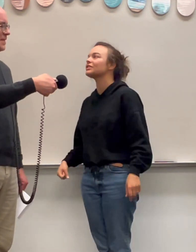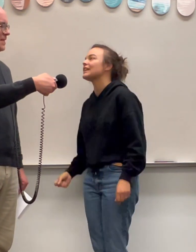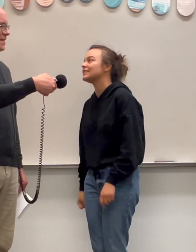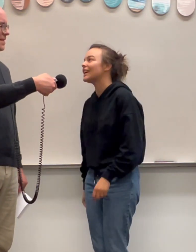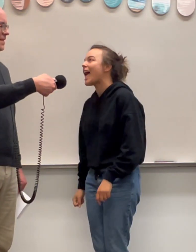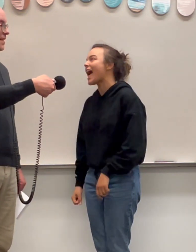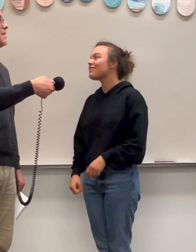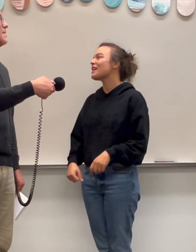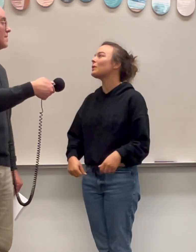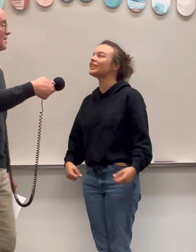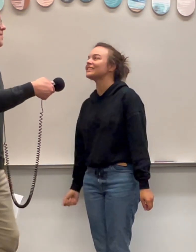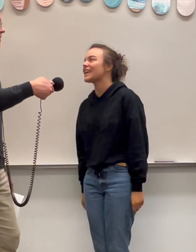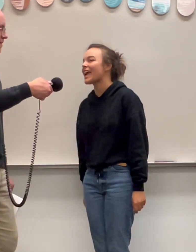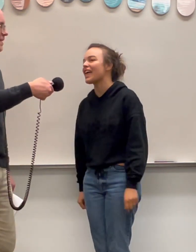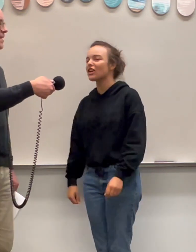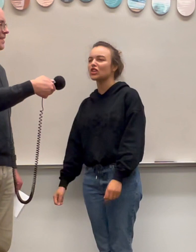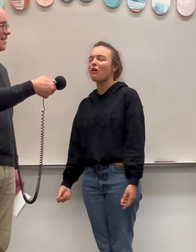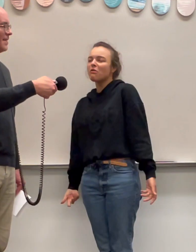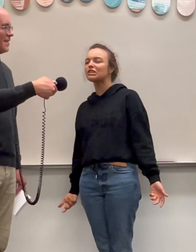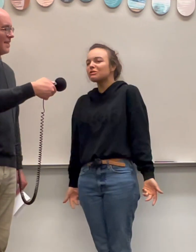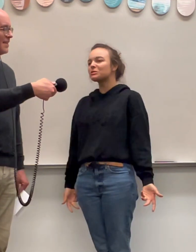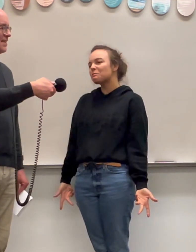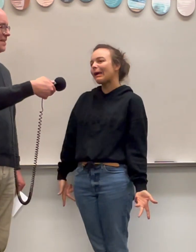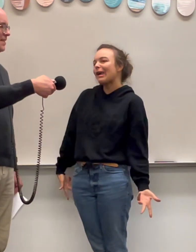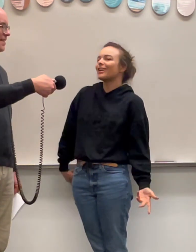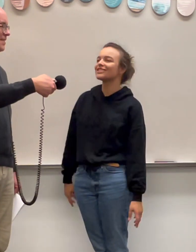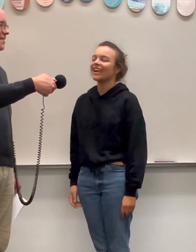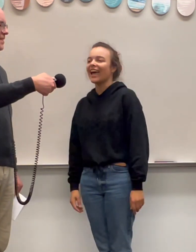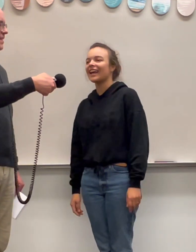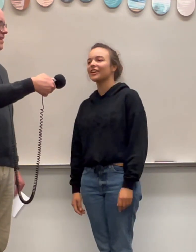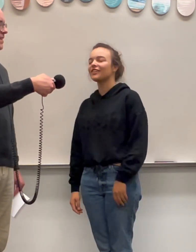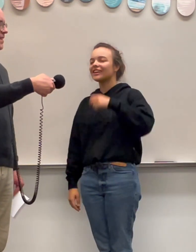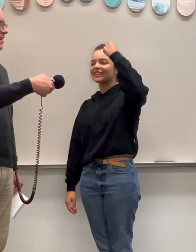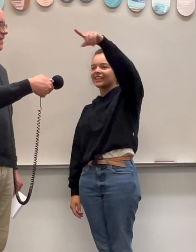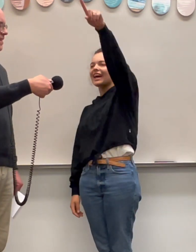they're lazy and they want an easy a and they say oh it's English with my hands and I go get